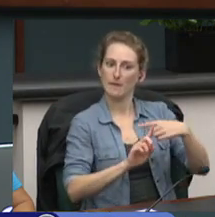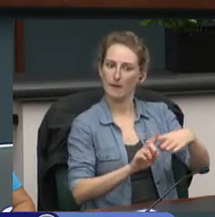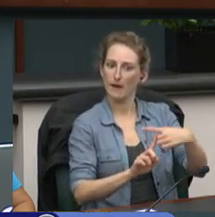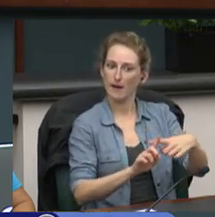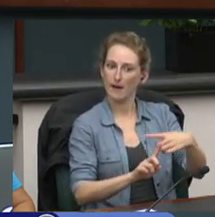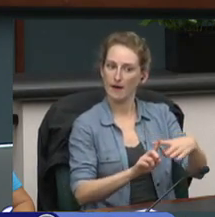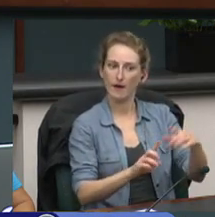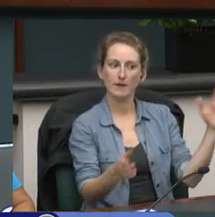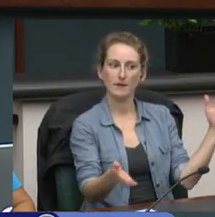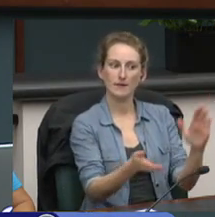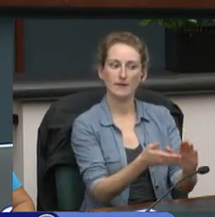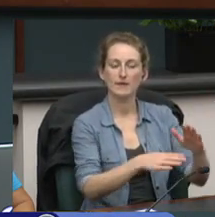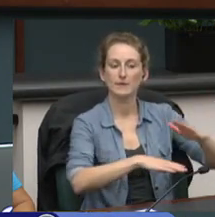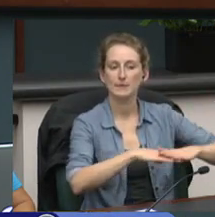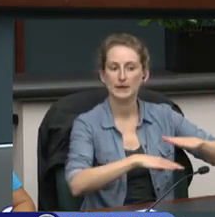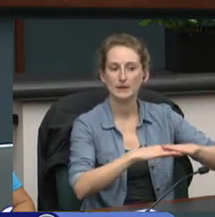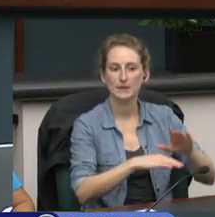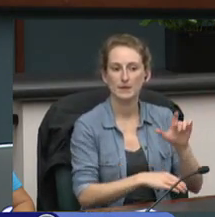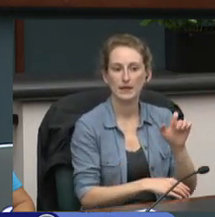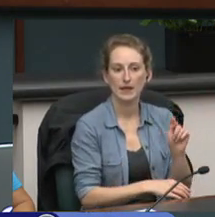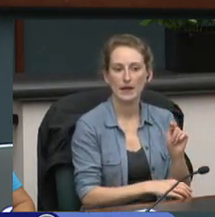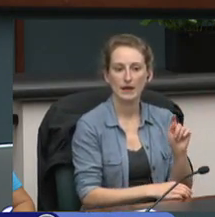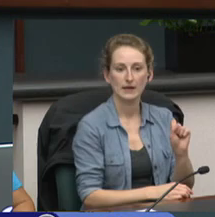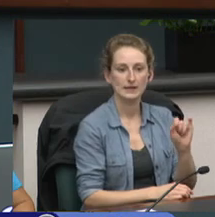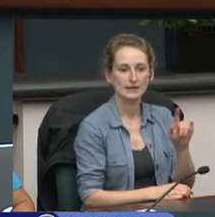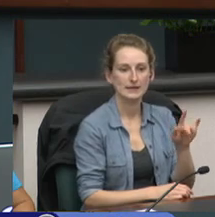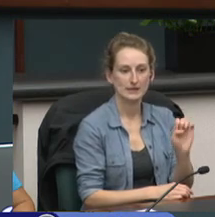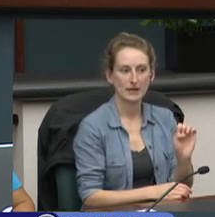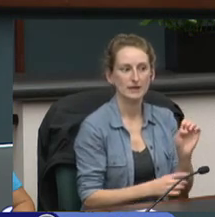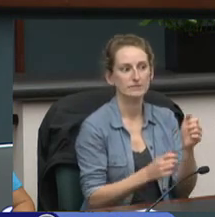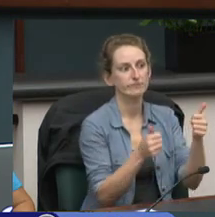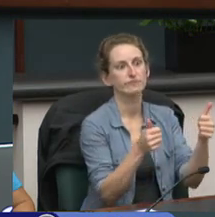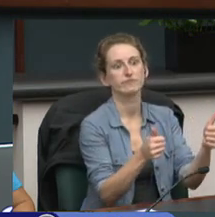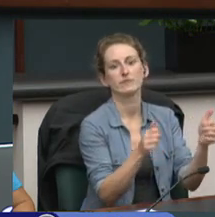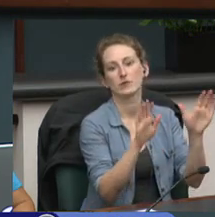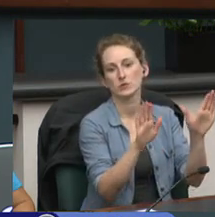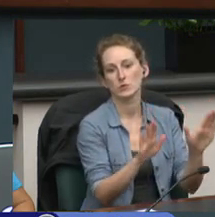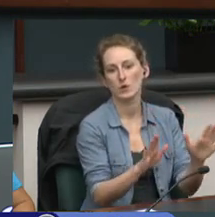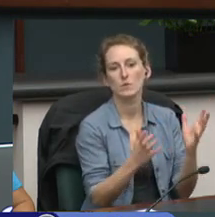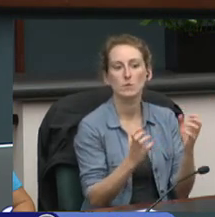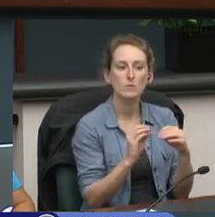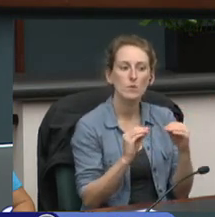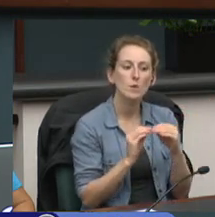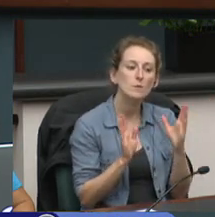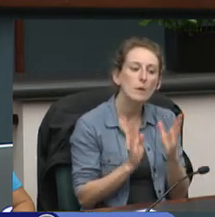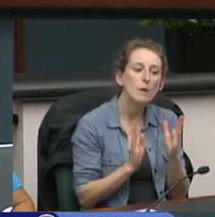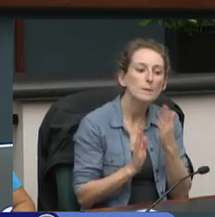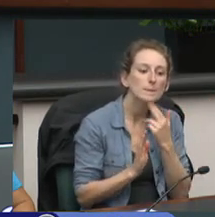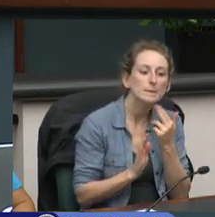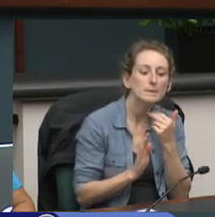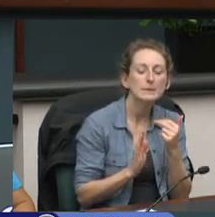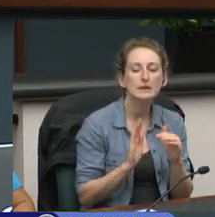lot size that's good we want more you know smaller development we want smaller